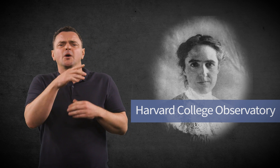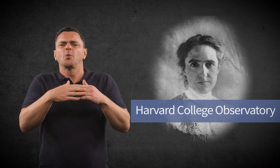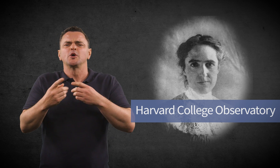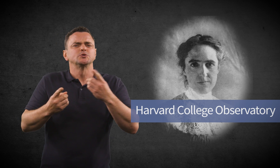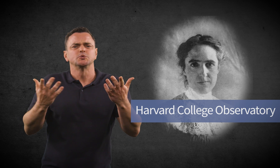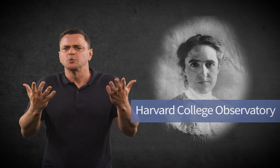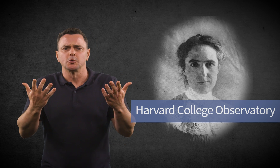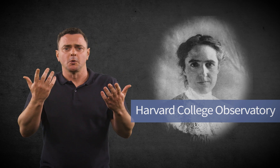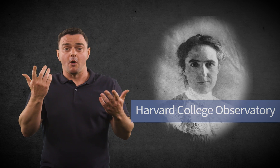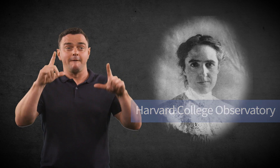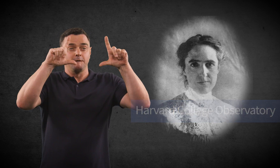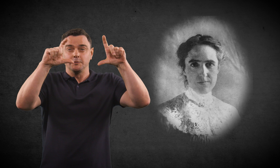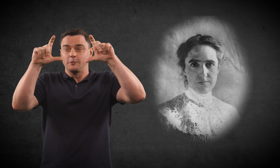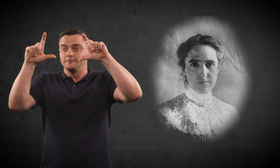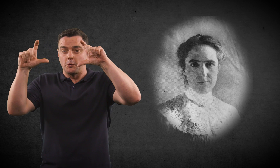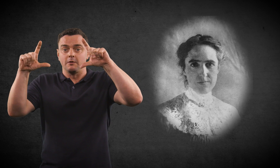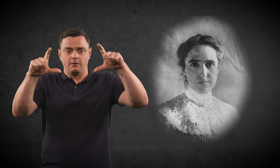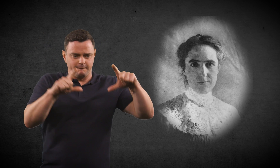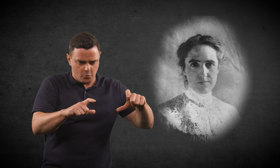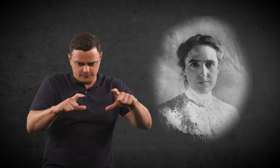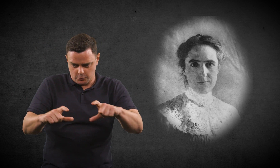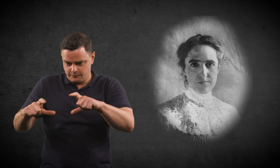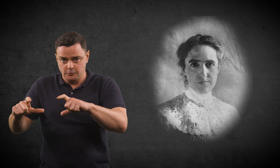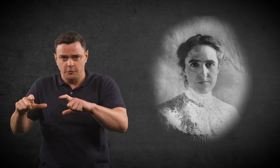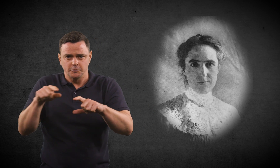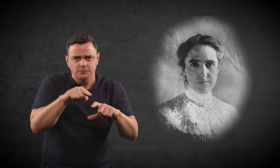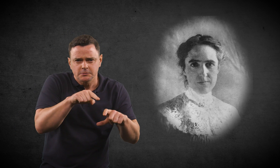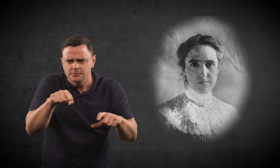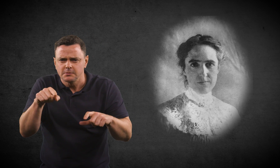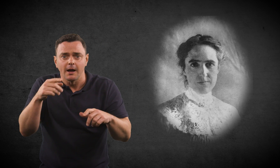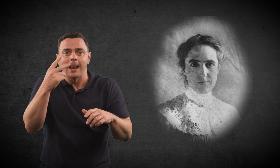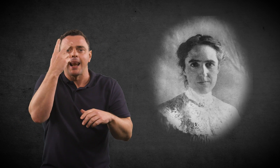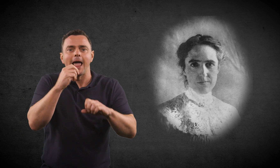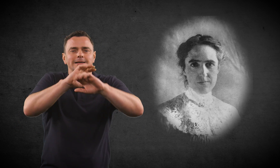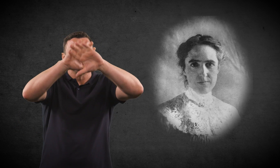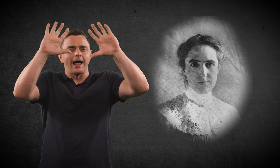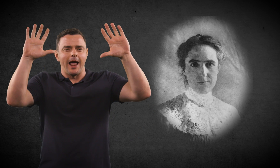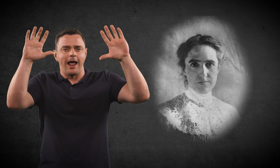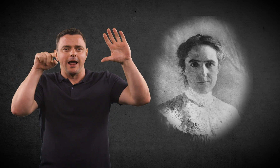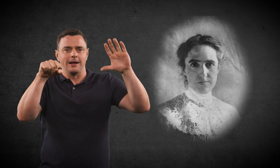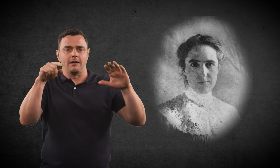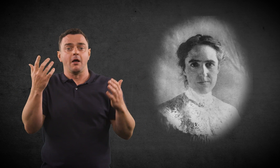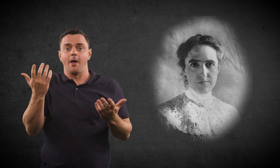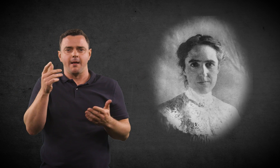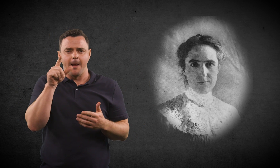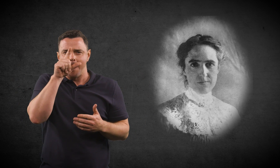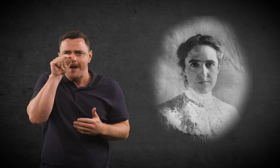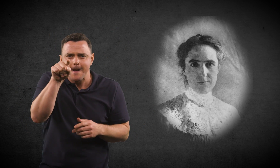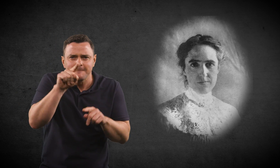Her job was to take photographs of the night sky and to record all the stars that could be seen in them.